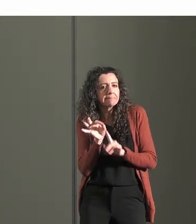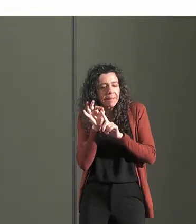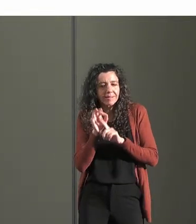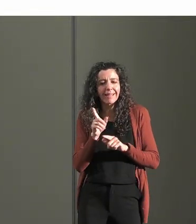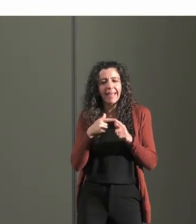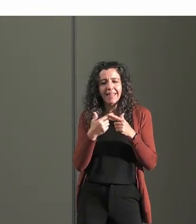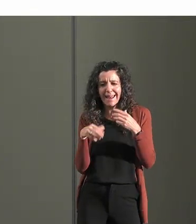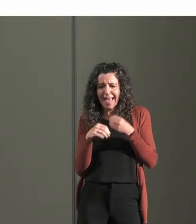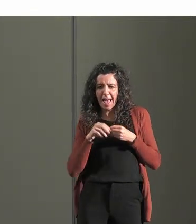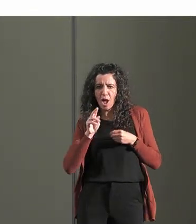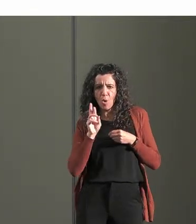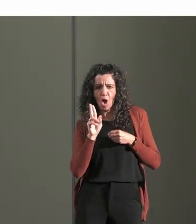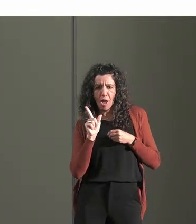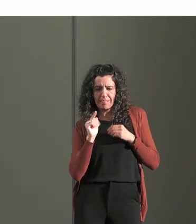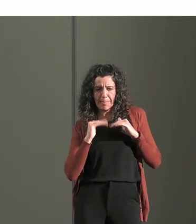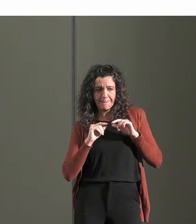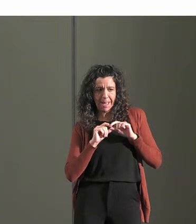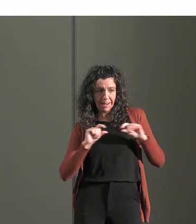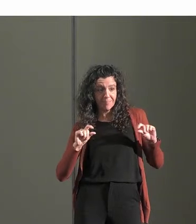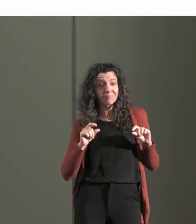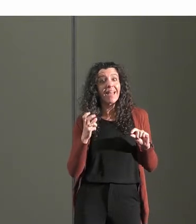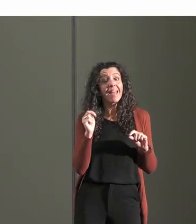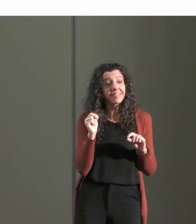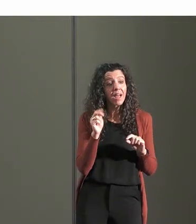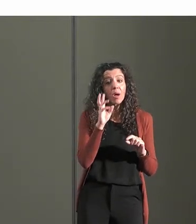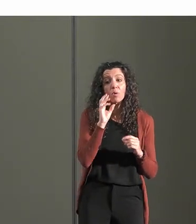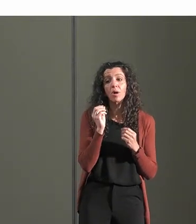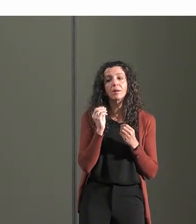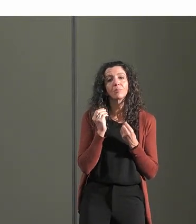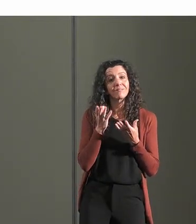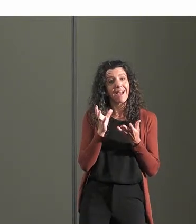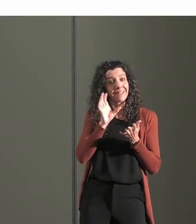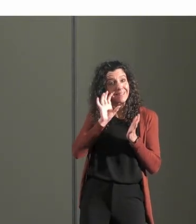and conditions apply. They add the URL. And it provides